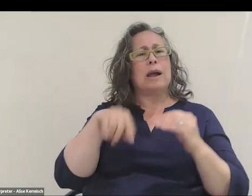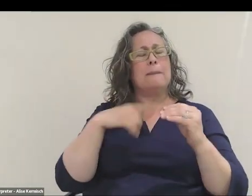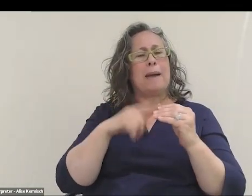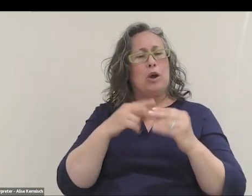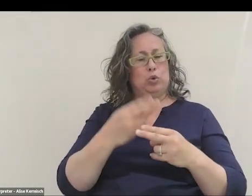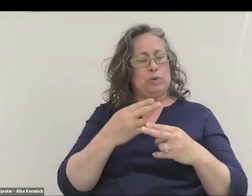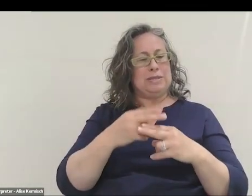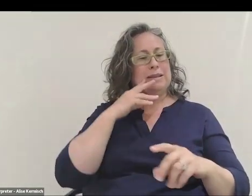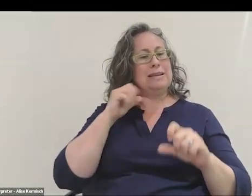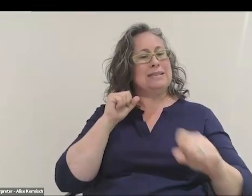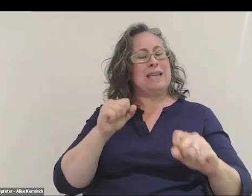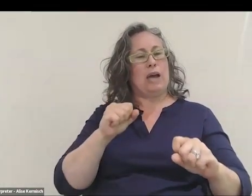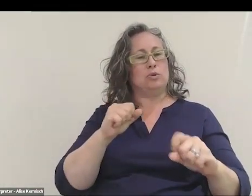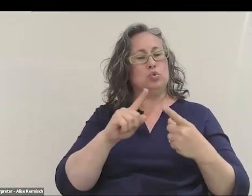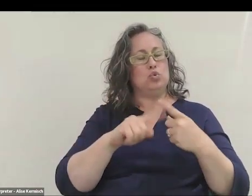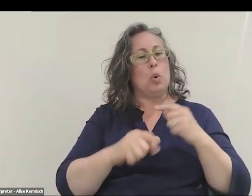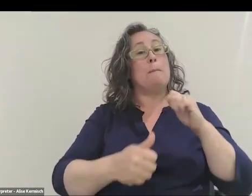mostly to convey intensity.